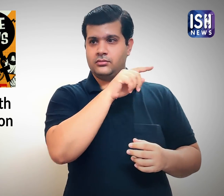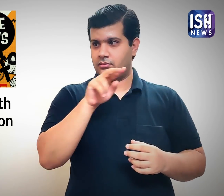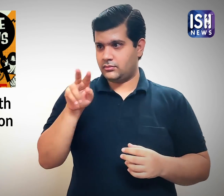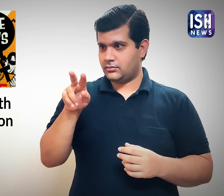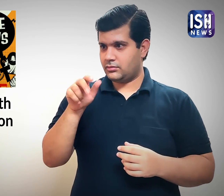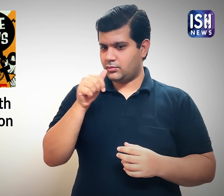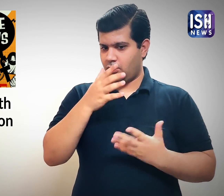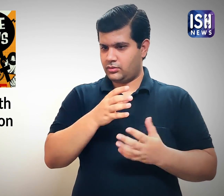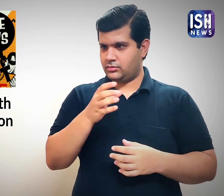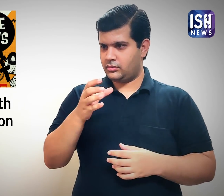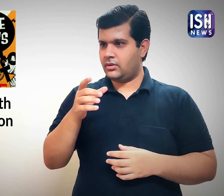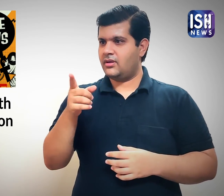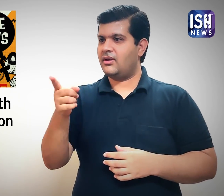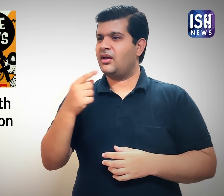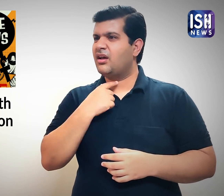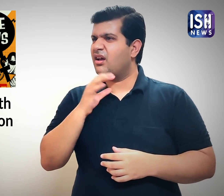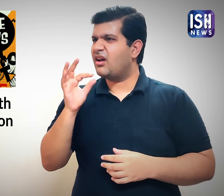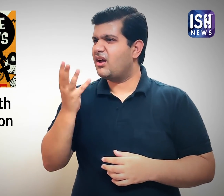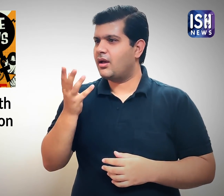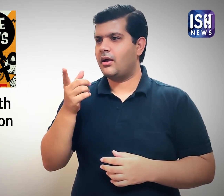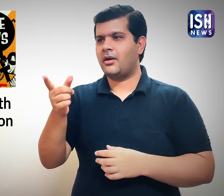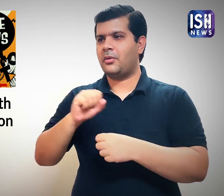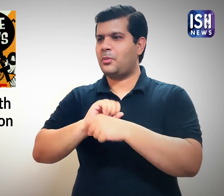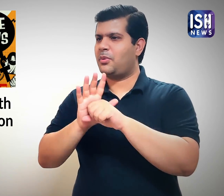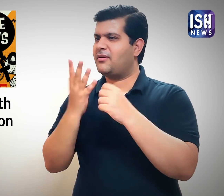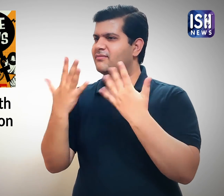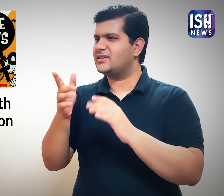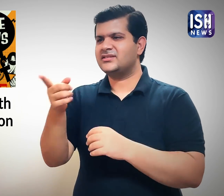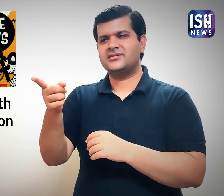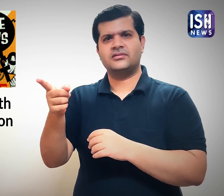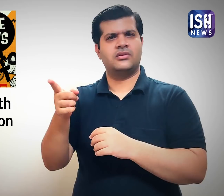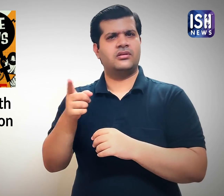When he asked for hot water, his family said this meant he has coronavirus.